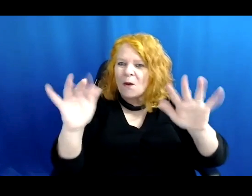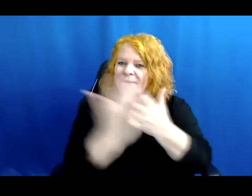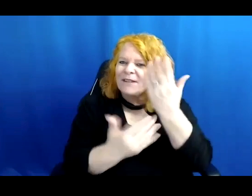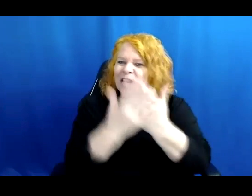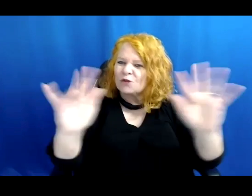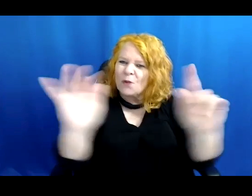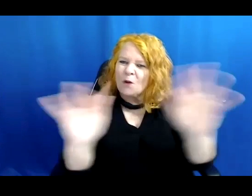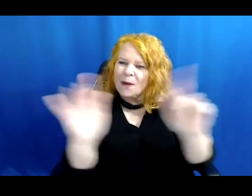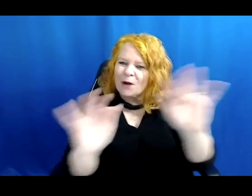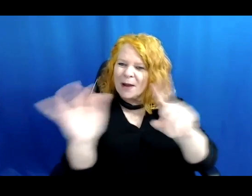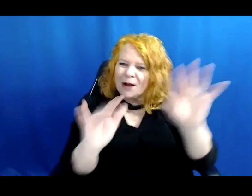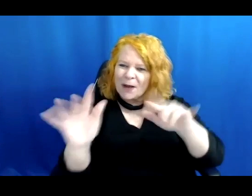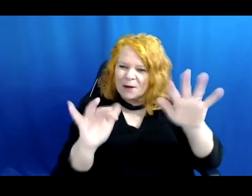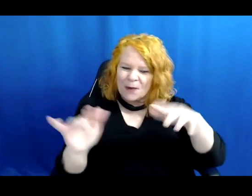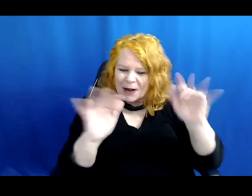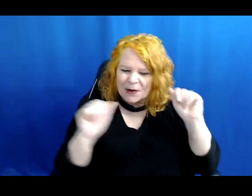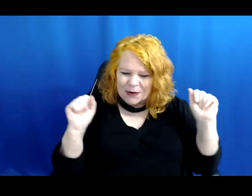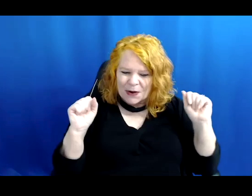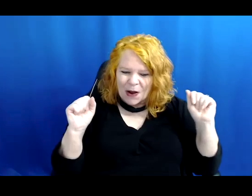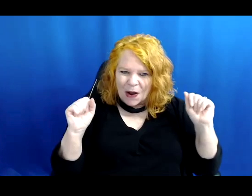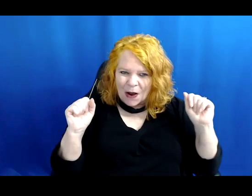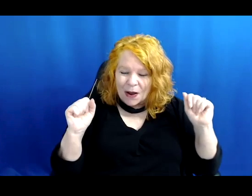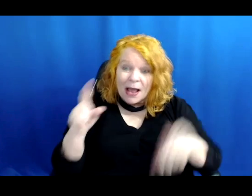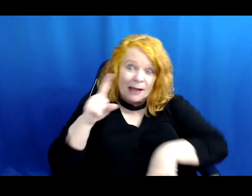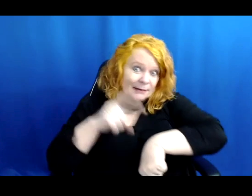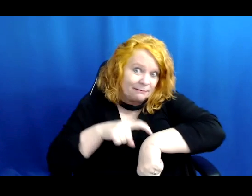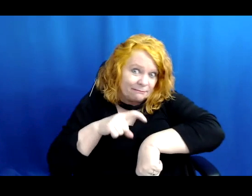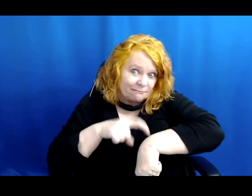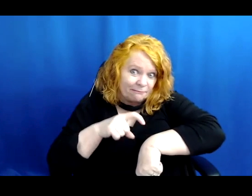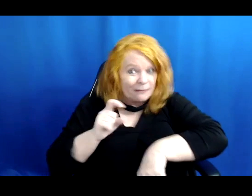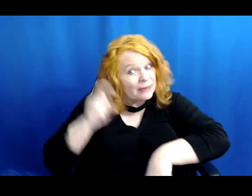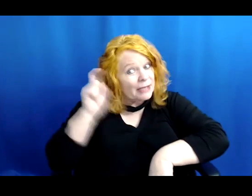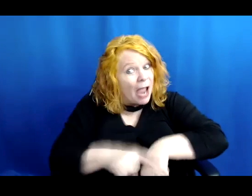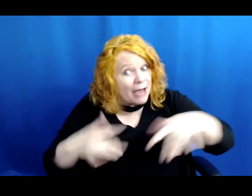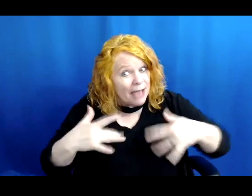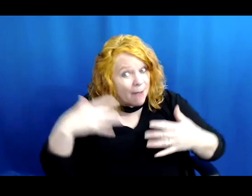wiggle, wiggle your fingers. Tap your finger on your wrist. Time for adventure. Thumb up.